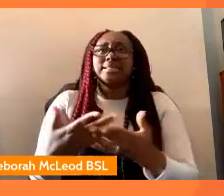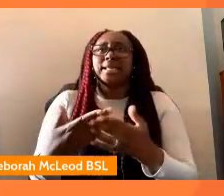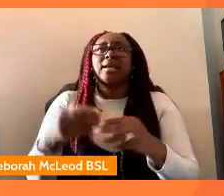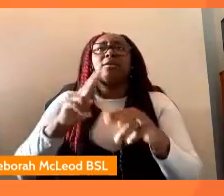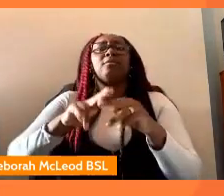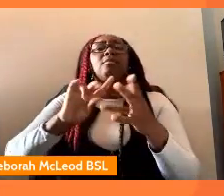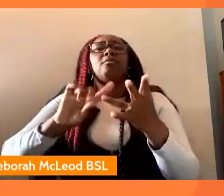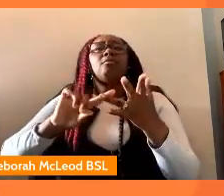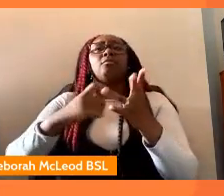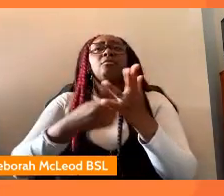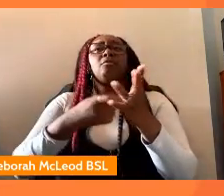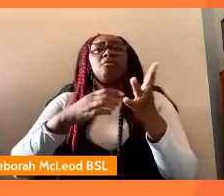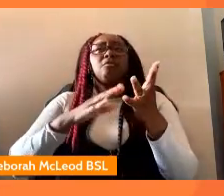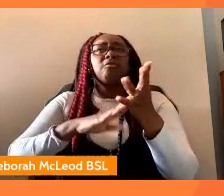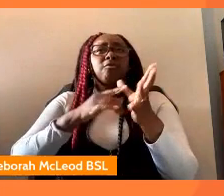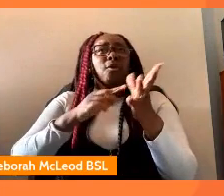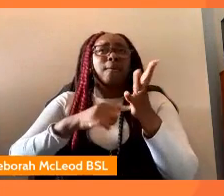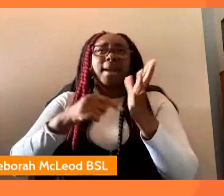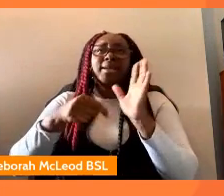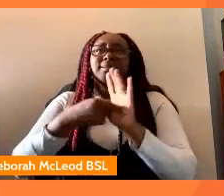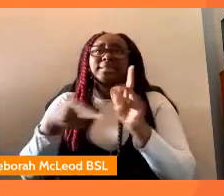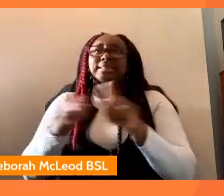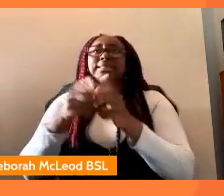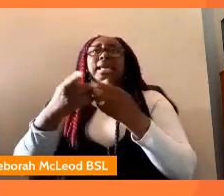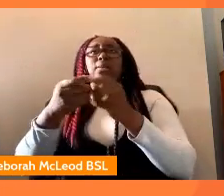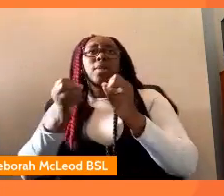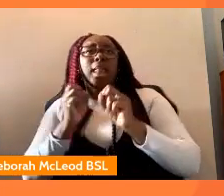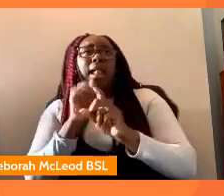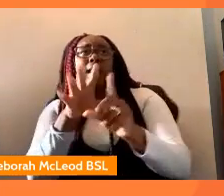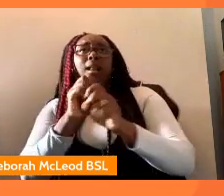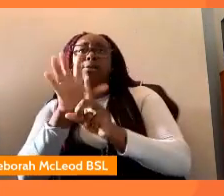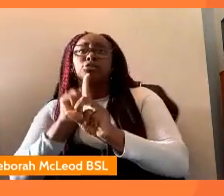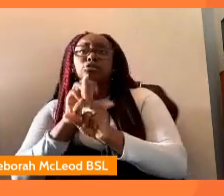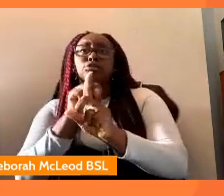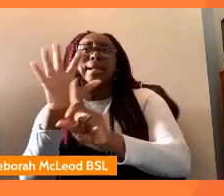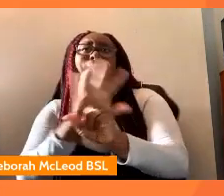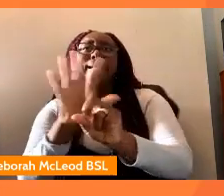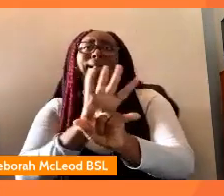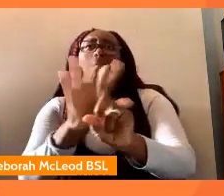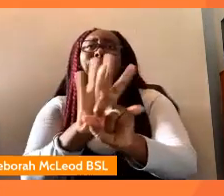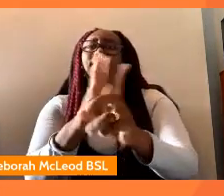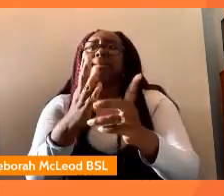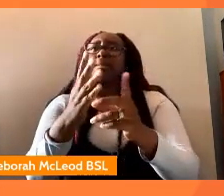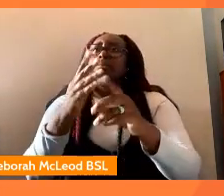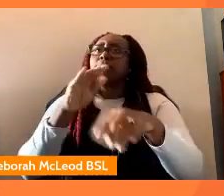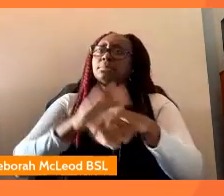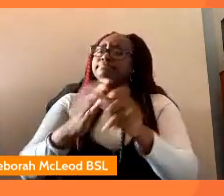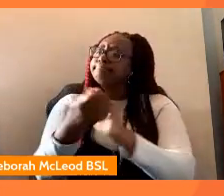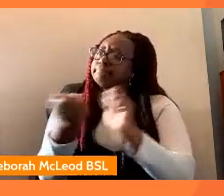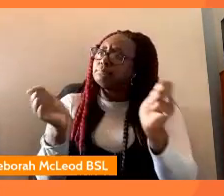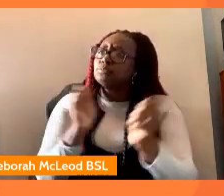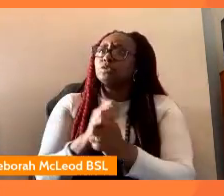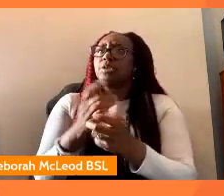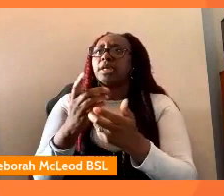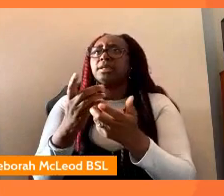Essentially we are feeding a machine but continuing to chase shadows. I think that it's time to change that and to change the way of thinking.